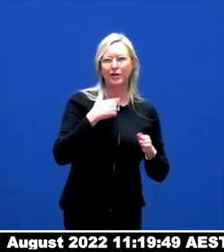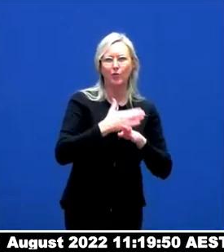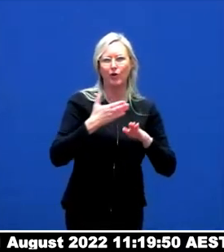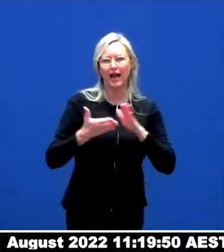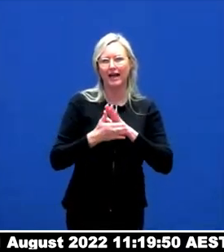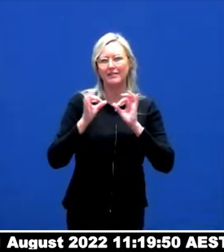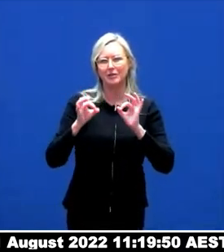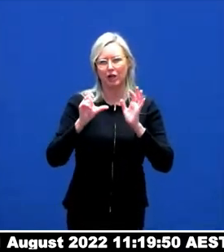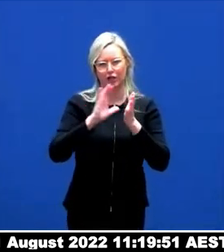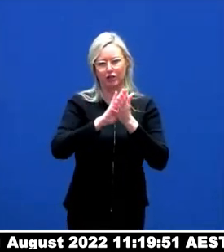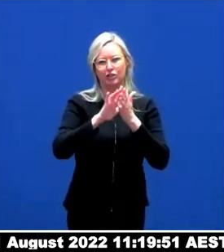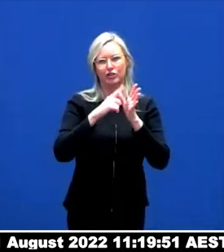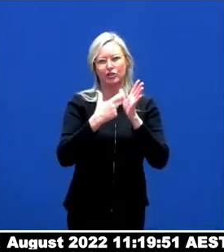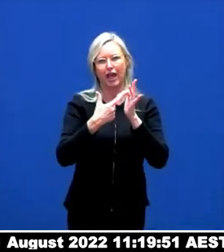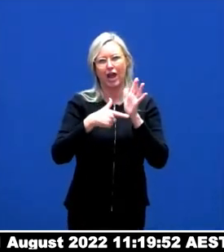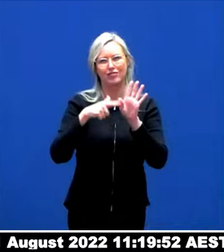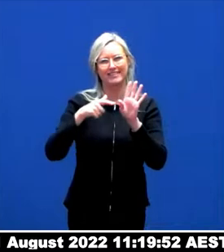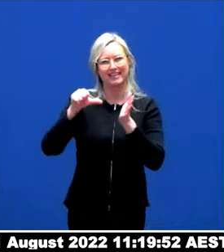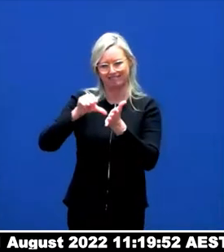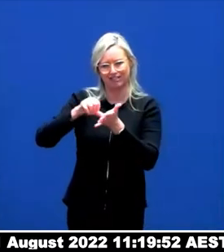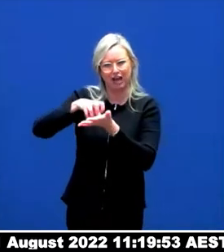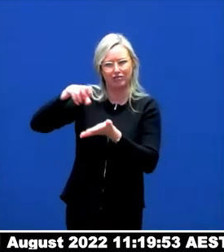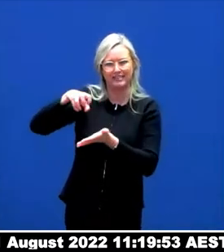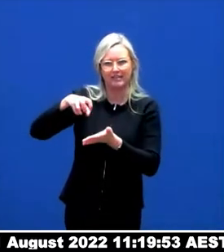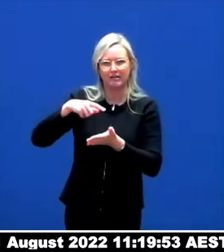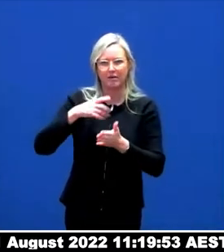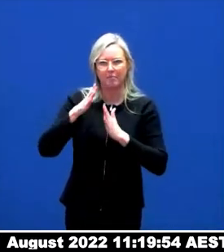There wasn't that much support about it. You were going out by yourself.